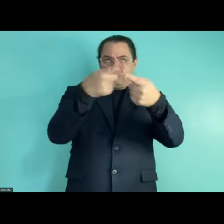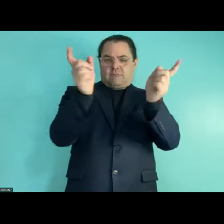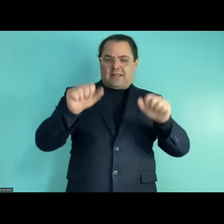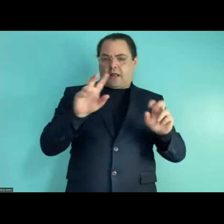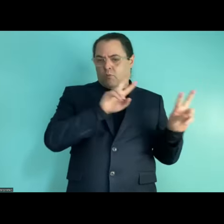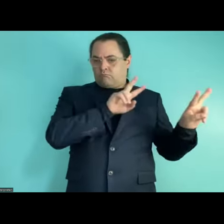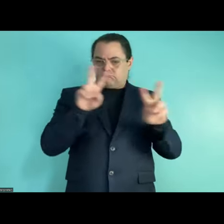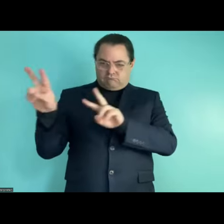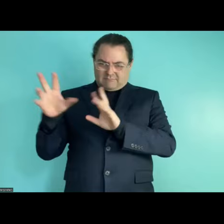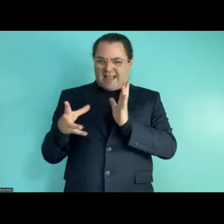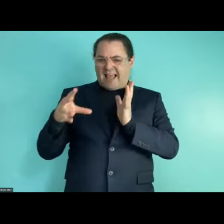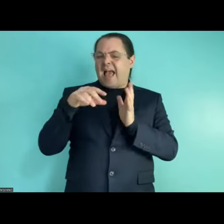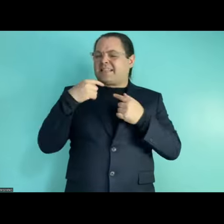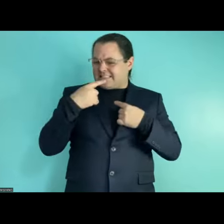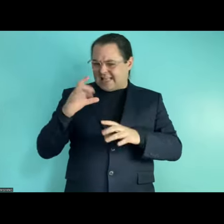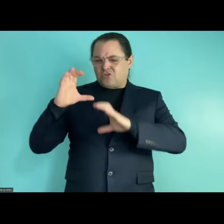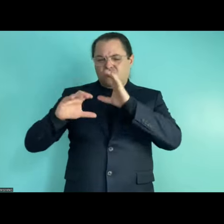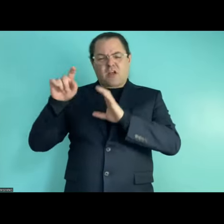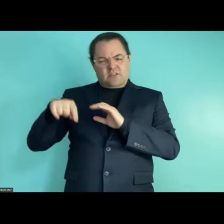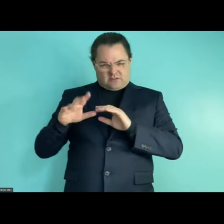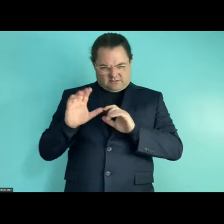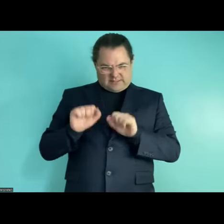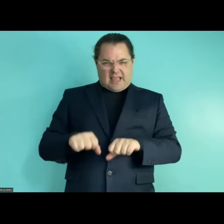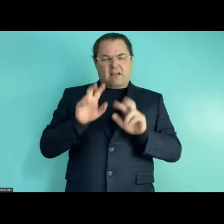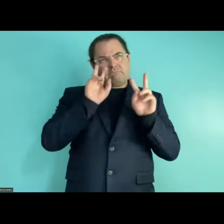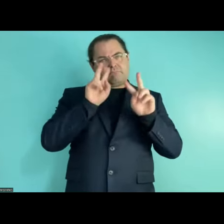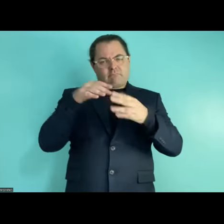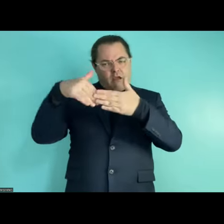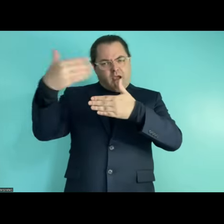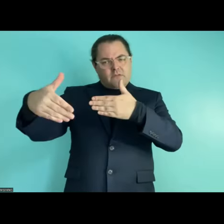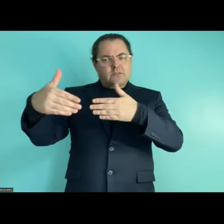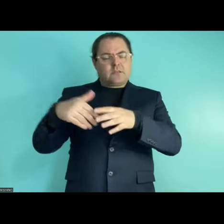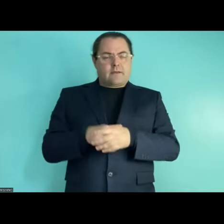had also put in the chat several times, we will ask those who have used slides to send